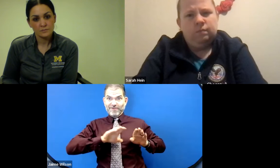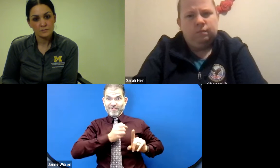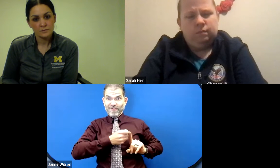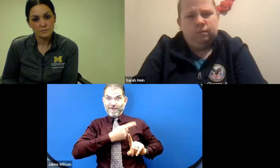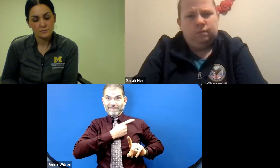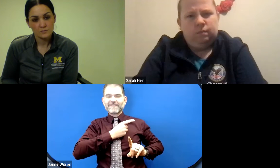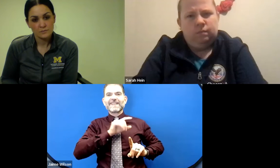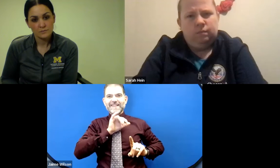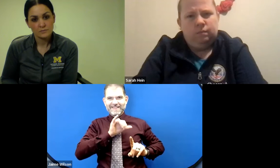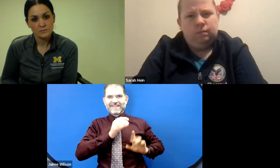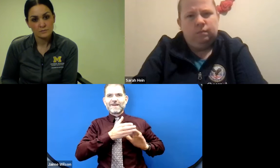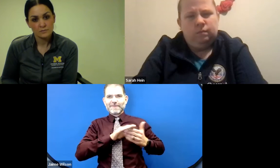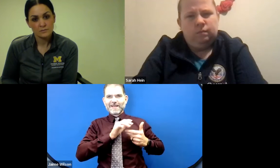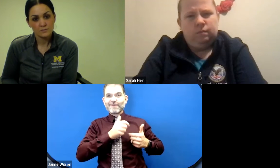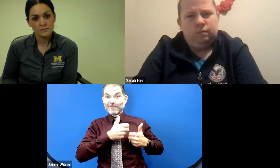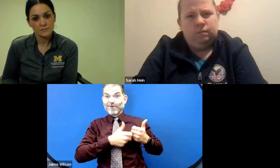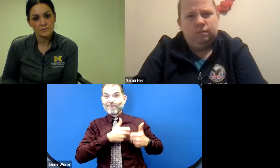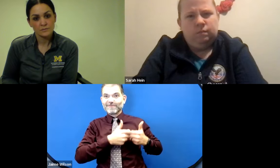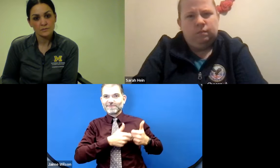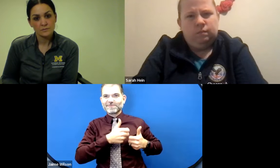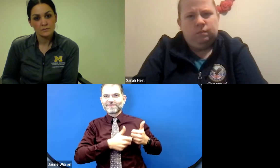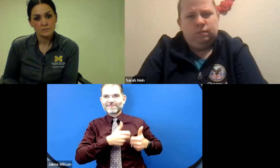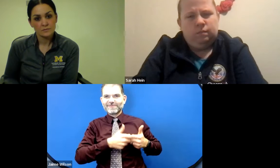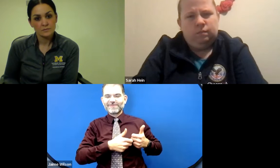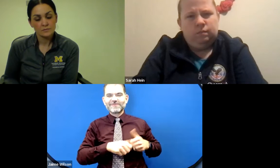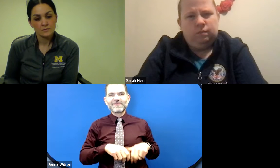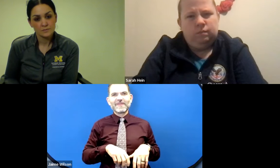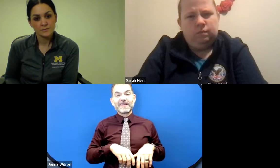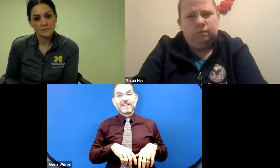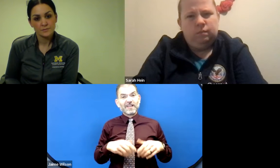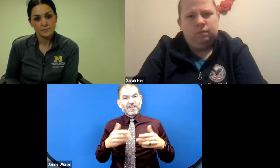ASL Interpreter: not even notice that their behavior is off. and that's when it becomes a problem.